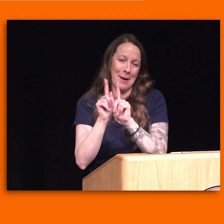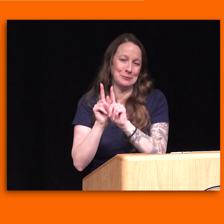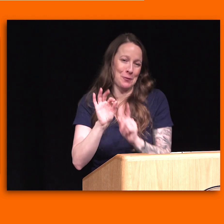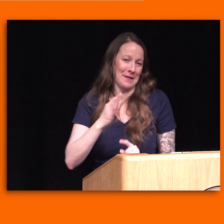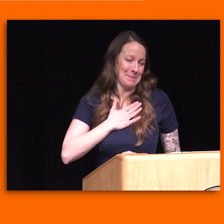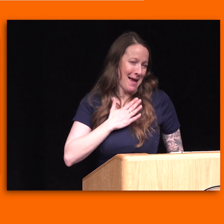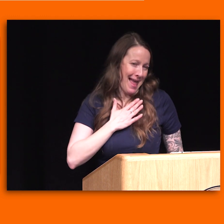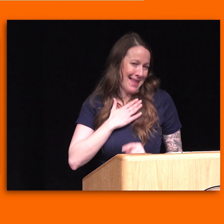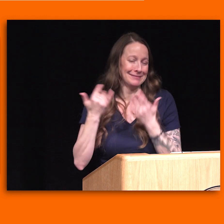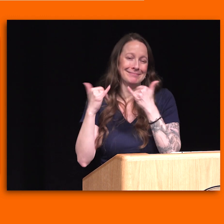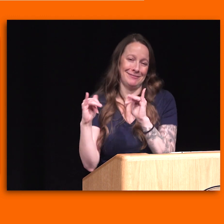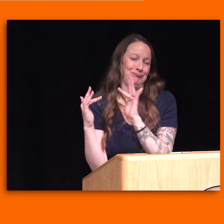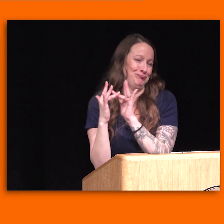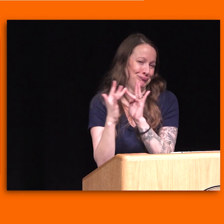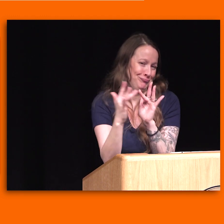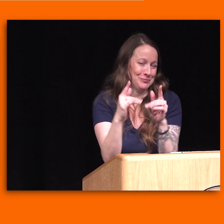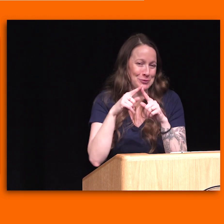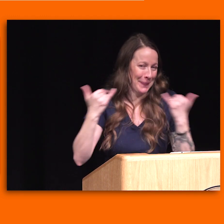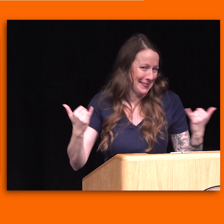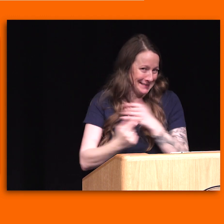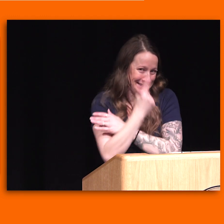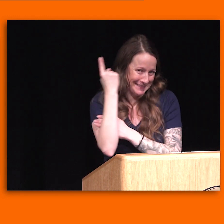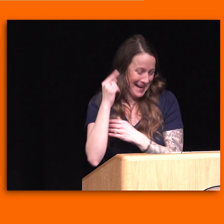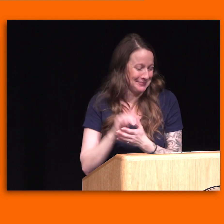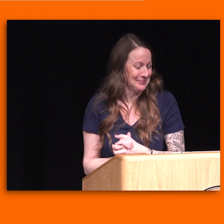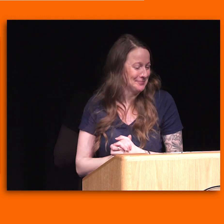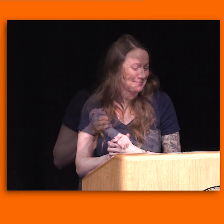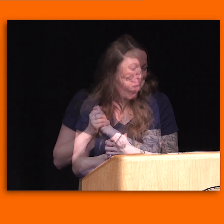I consider her a wonderful mentor and we're still in contact today.